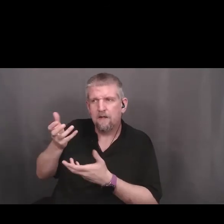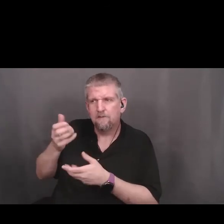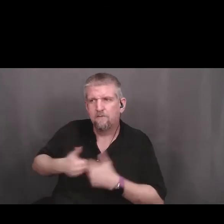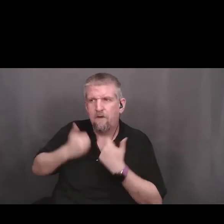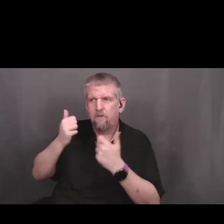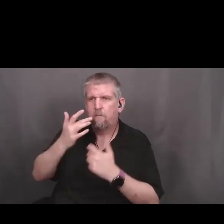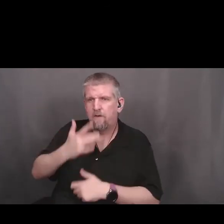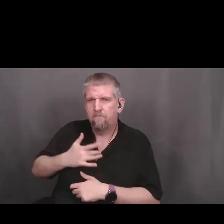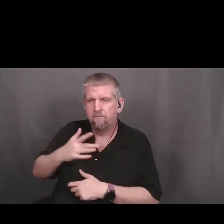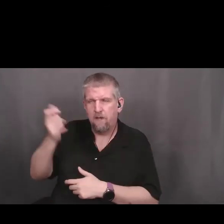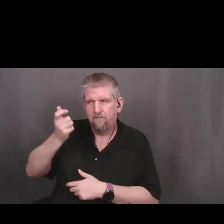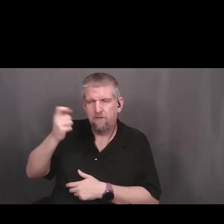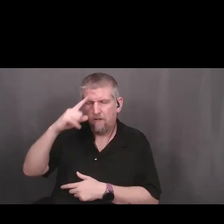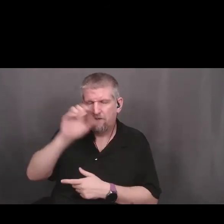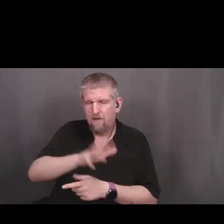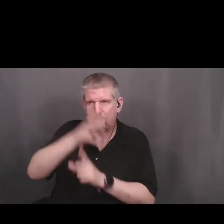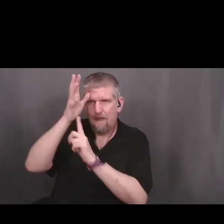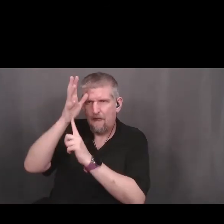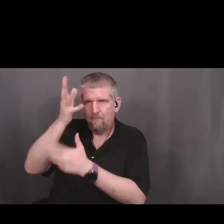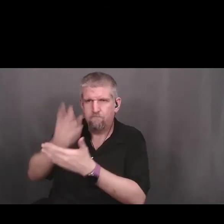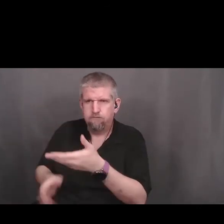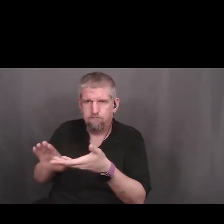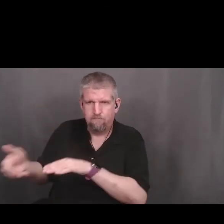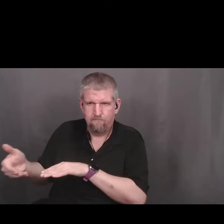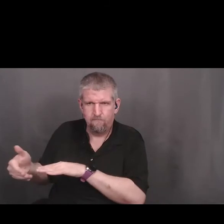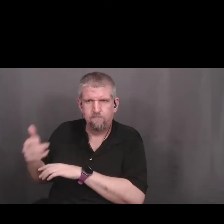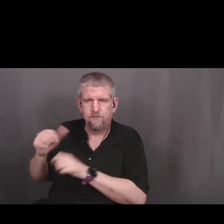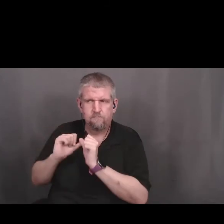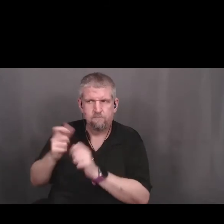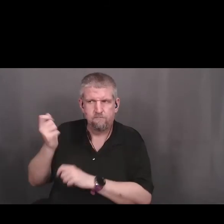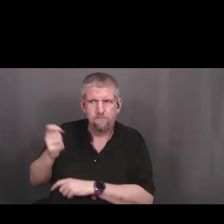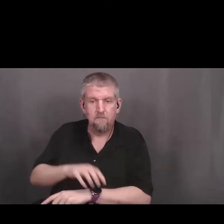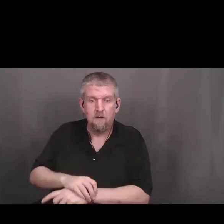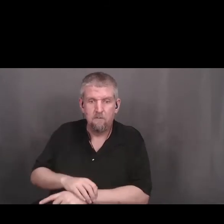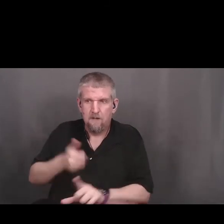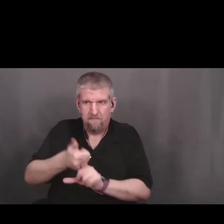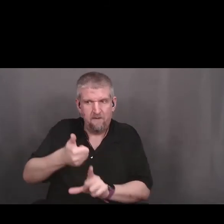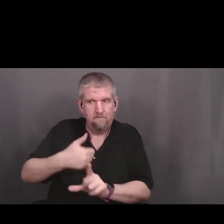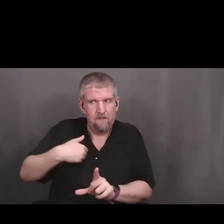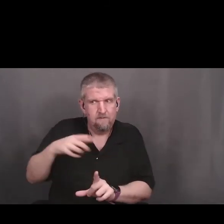because their father's deceased. Gotcha. [Parent] But he is also a disabled child,